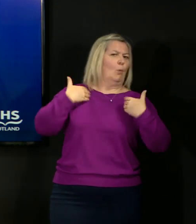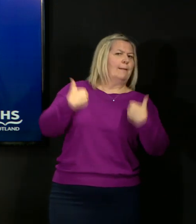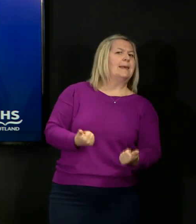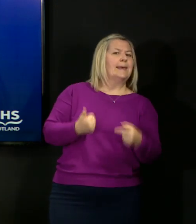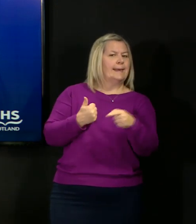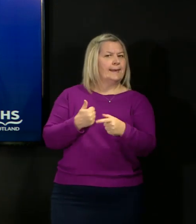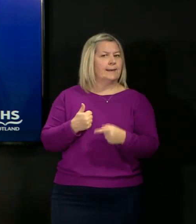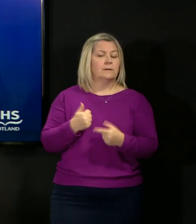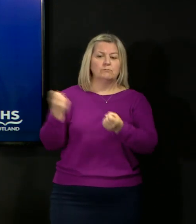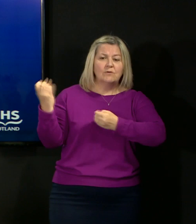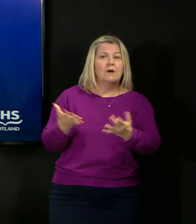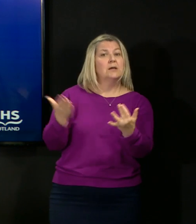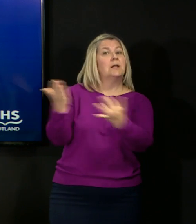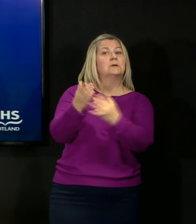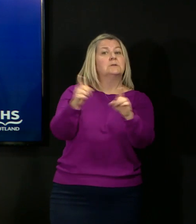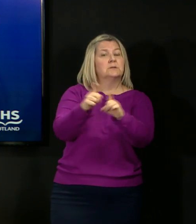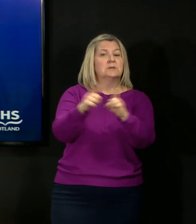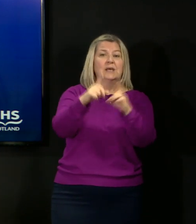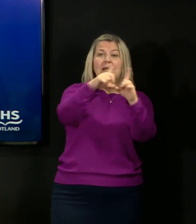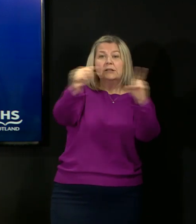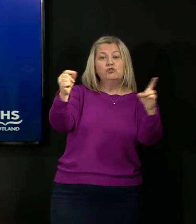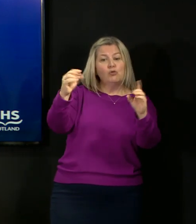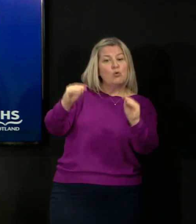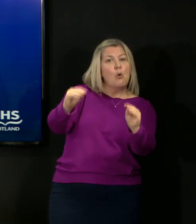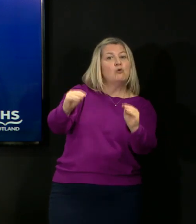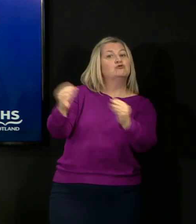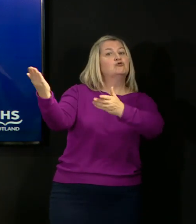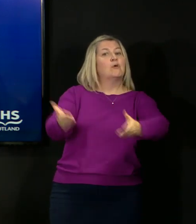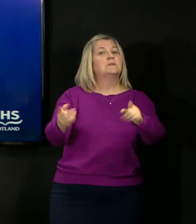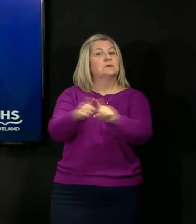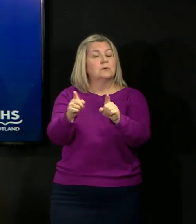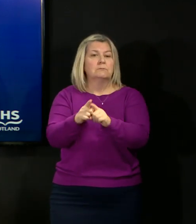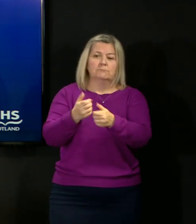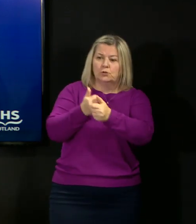access to a bespoke digital coaching service, to support health, wellbeing, and